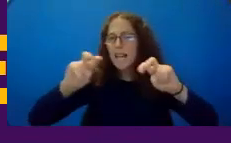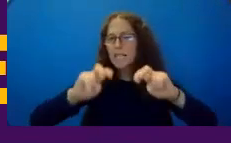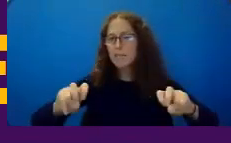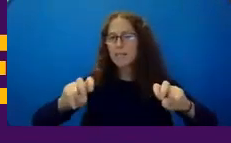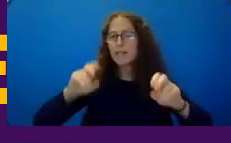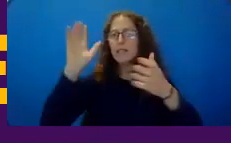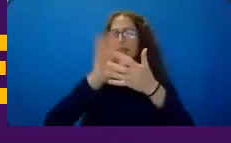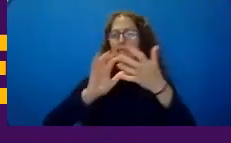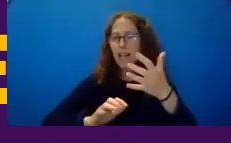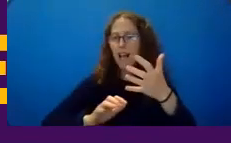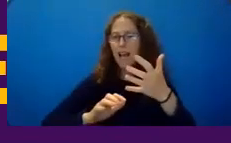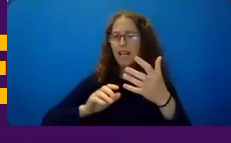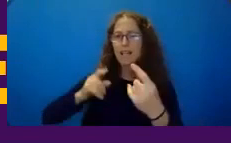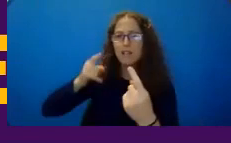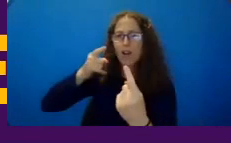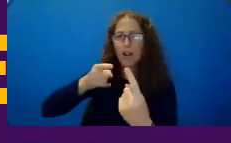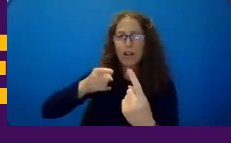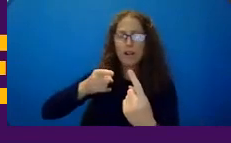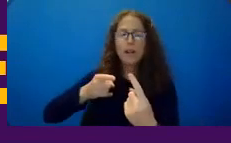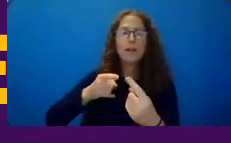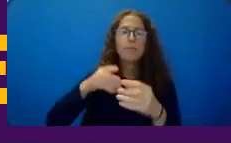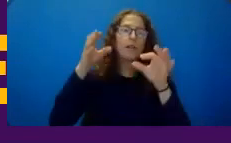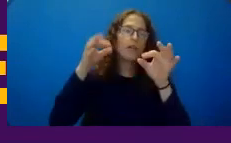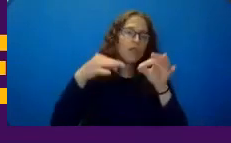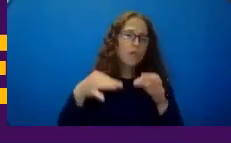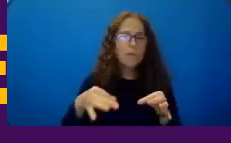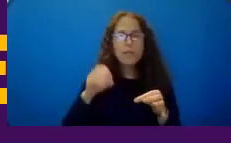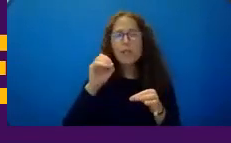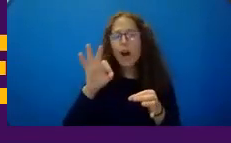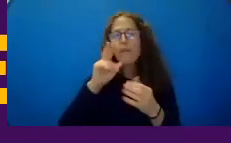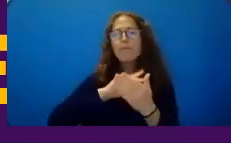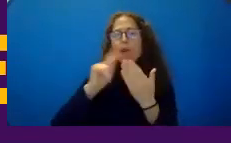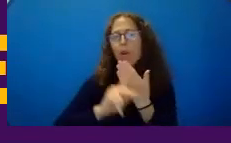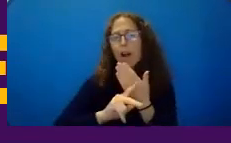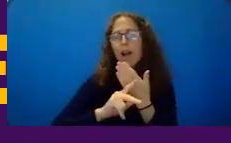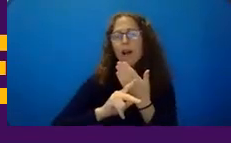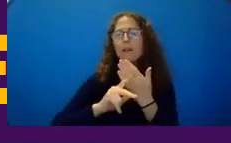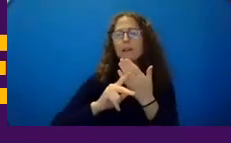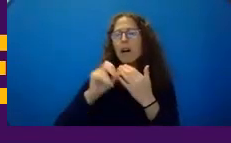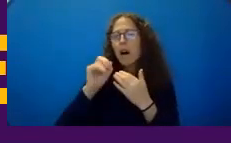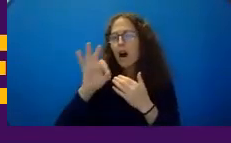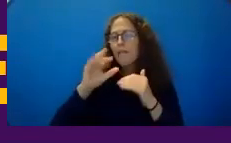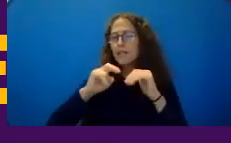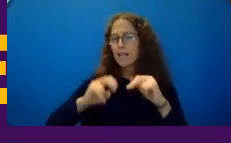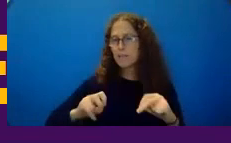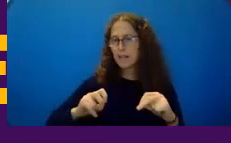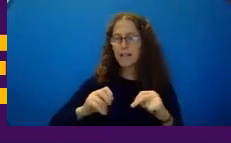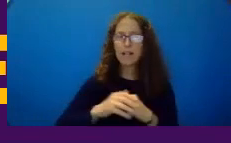DESCRIPTION OF THE POPULATION